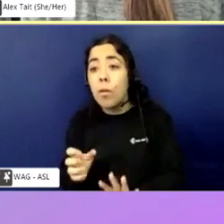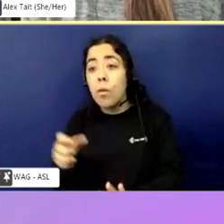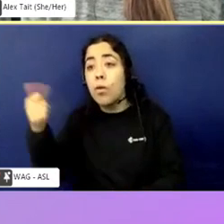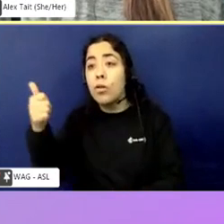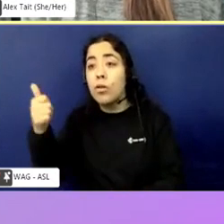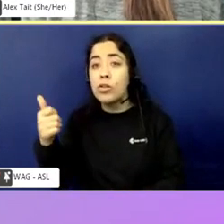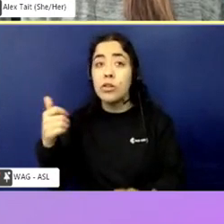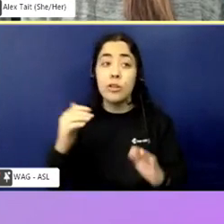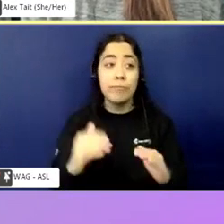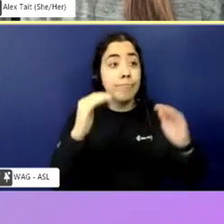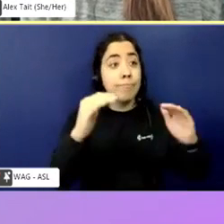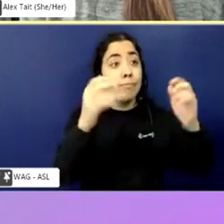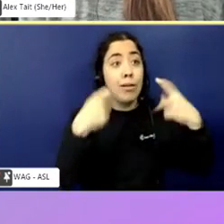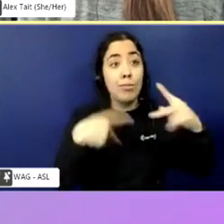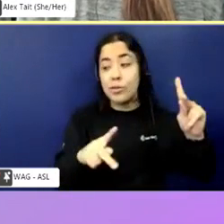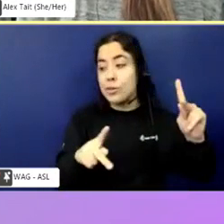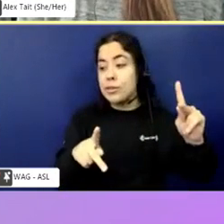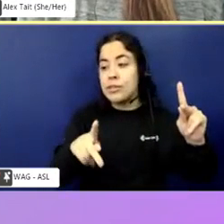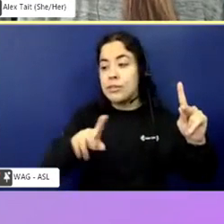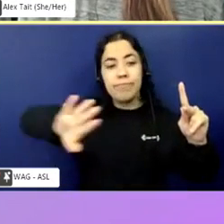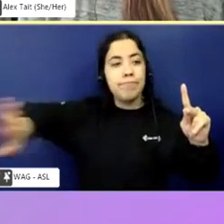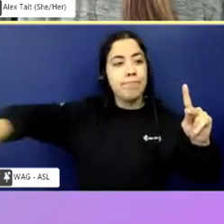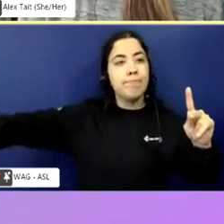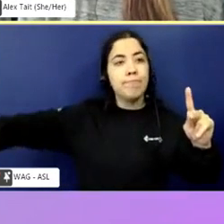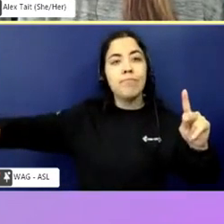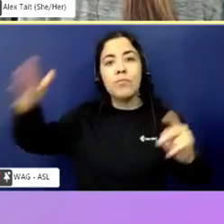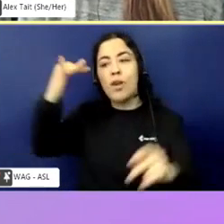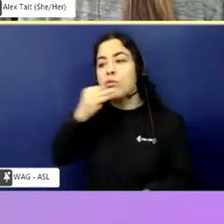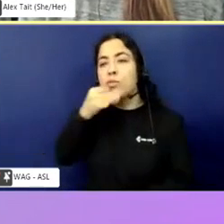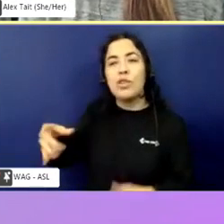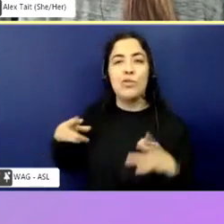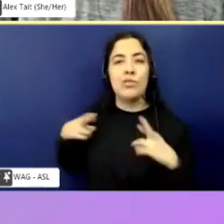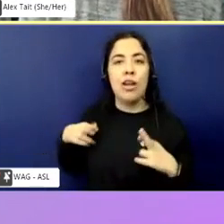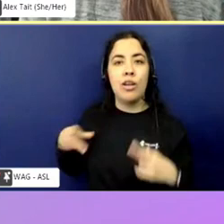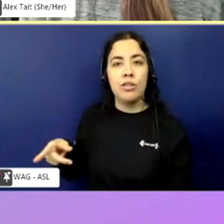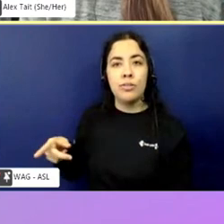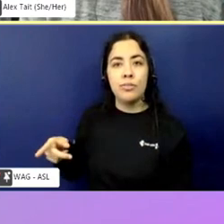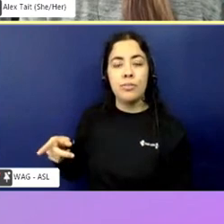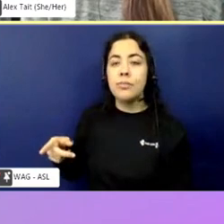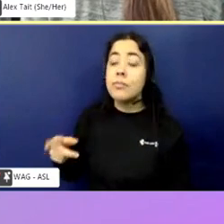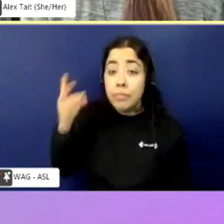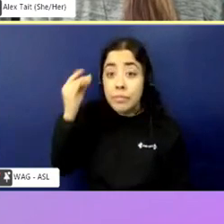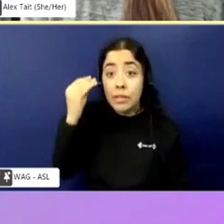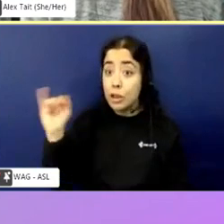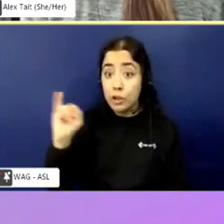considered too old to be hired, or they are aged out of opportunity as they are seeing approaching retirement